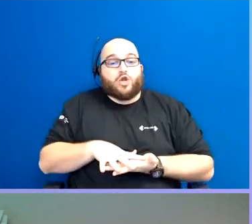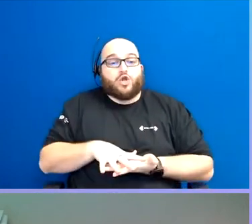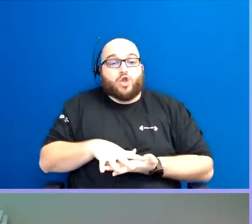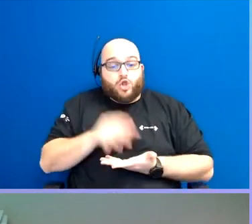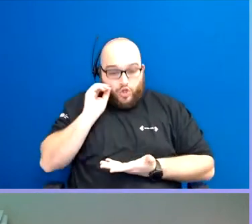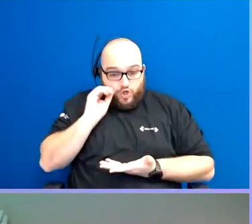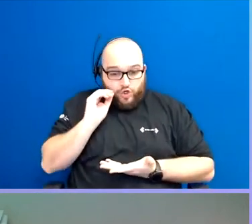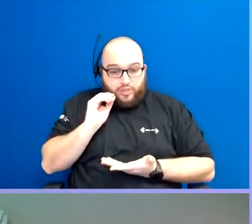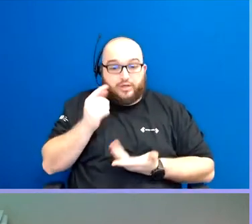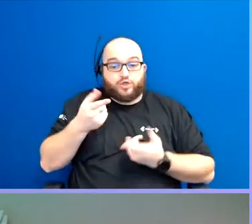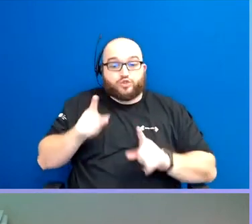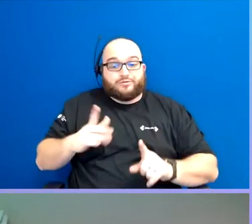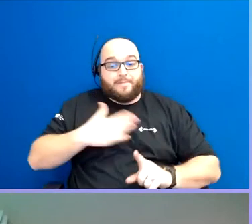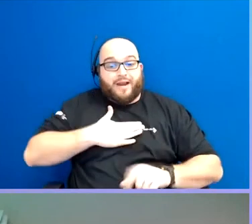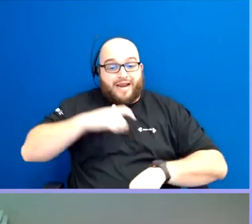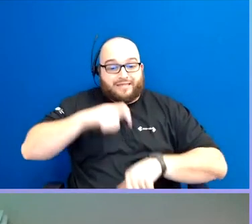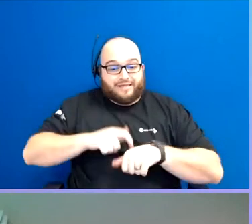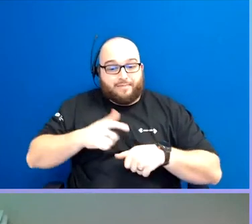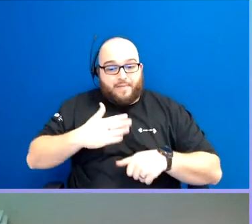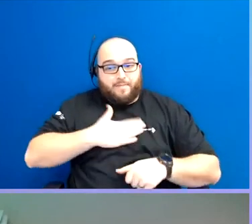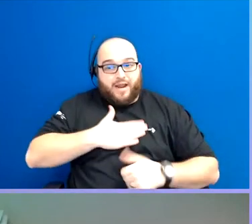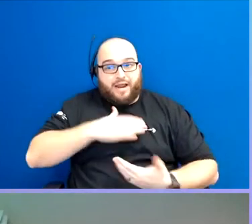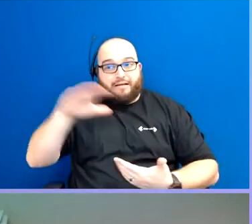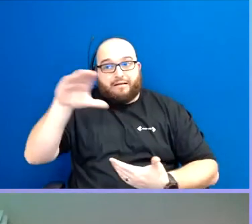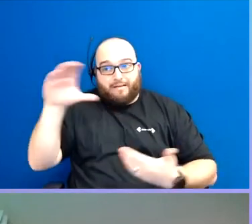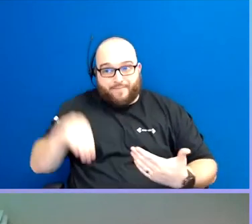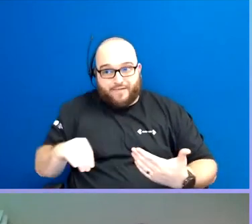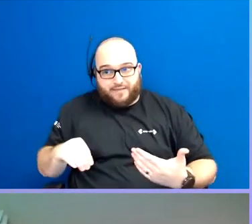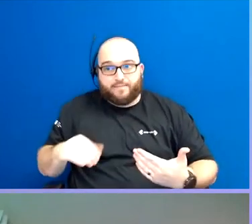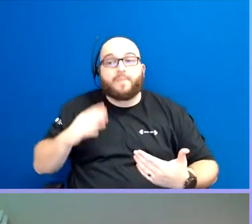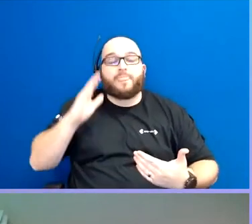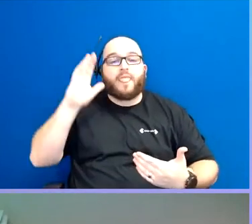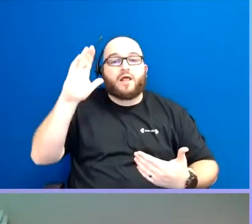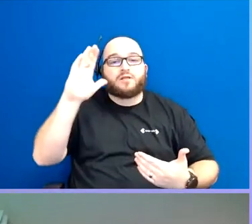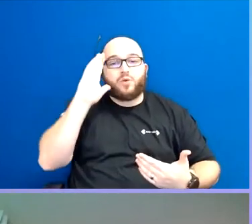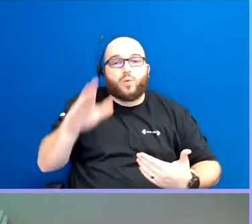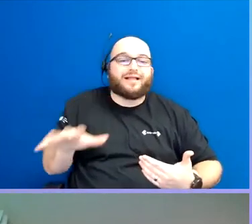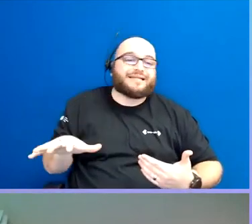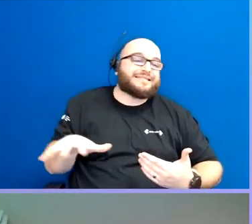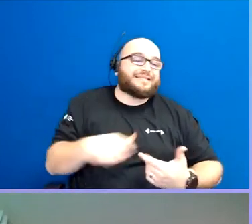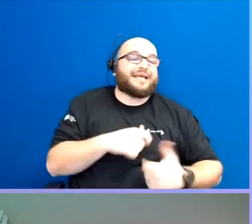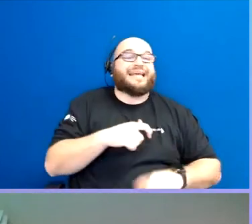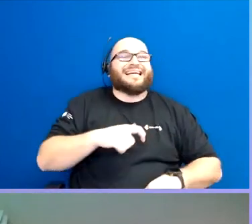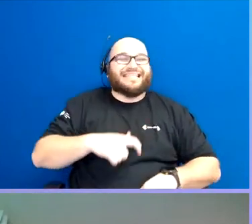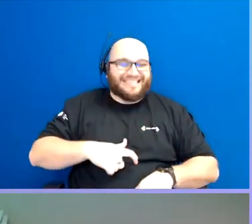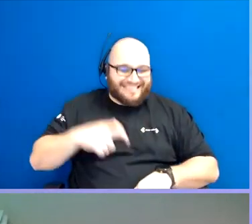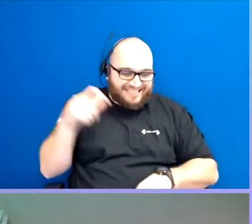company, what I learned was that it was going to be it was going to take take a while to get that